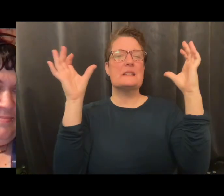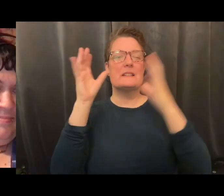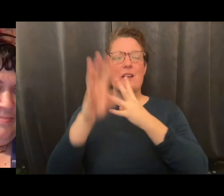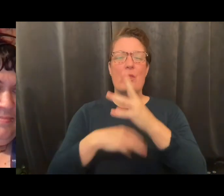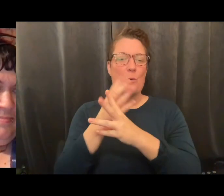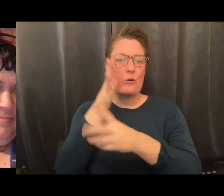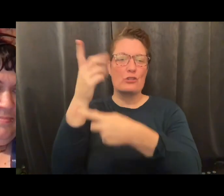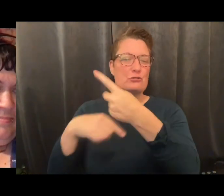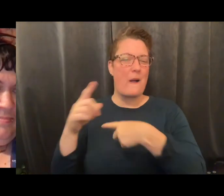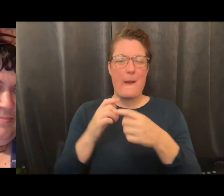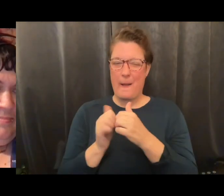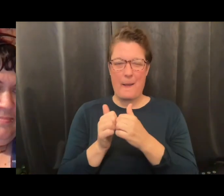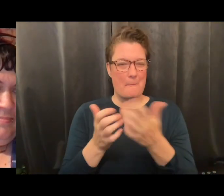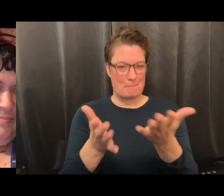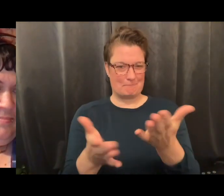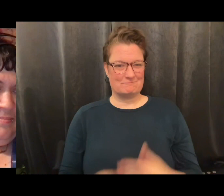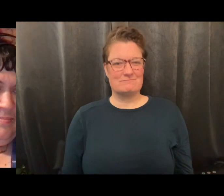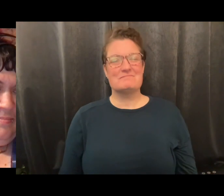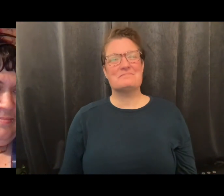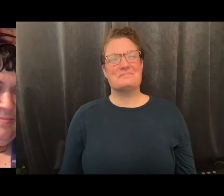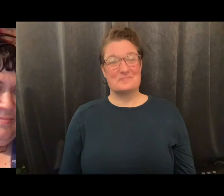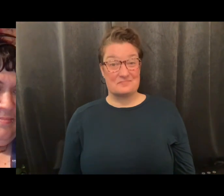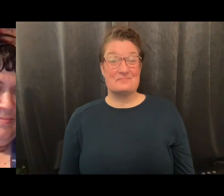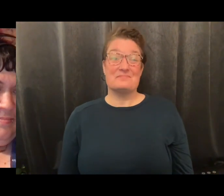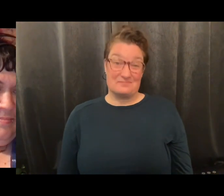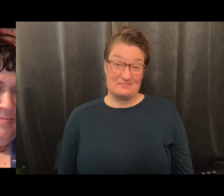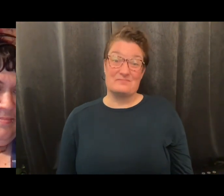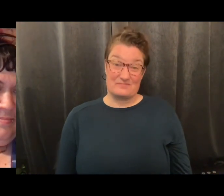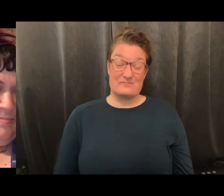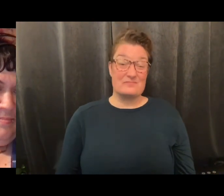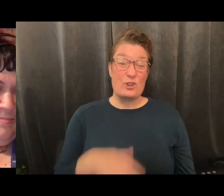Melissa: I'm really inspired by abolitionists.